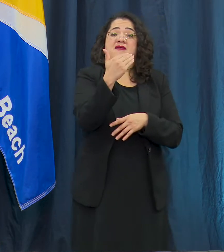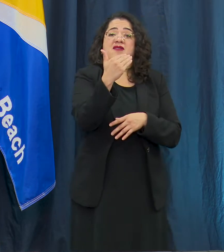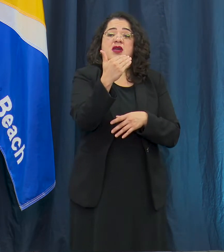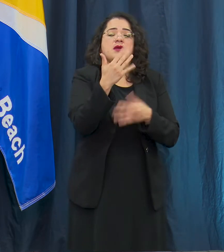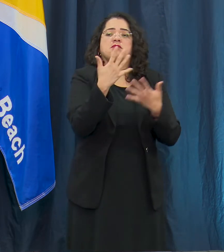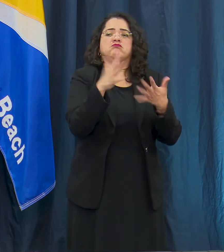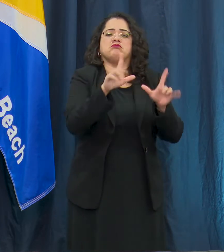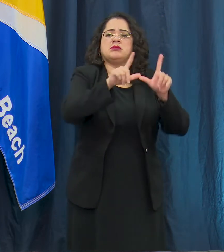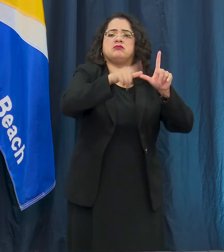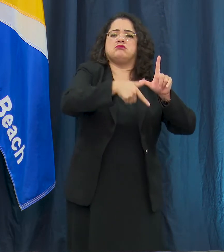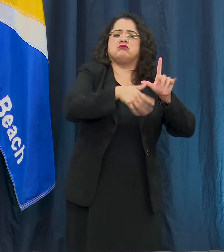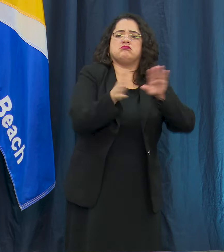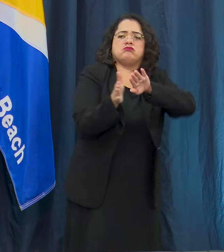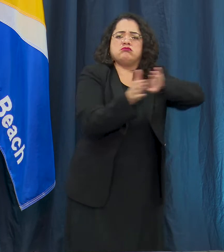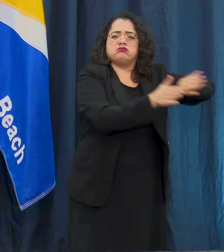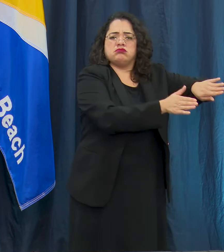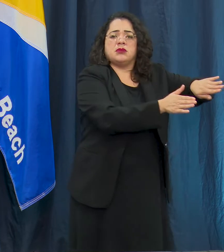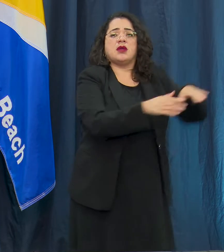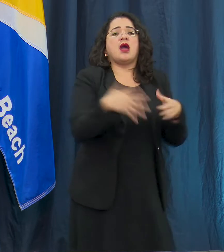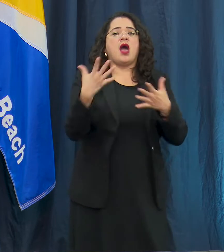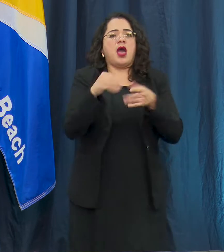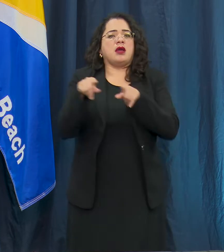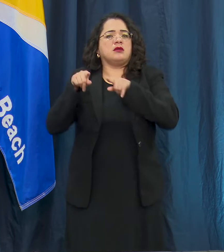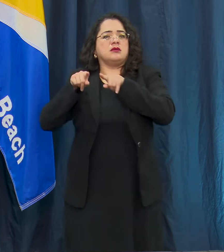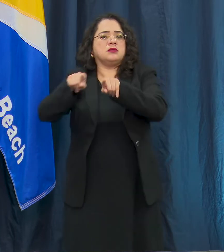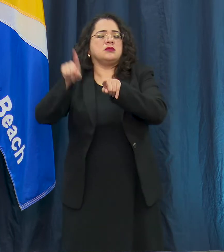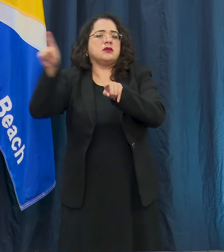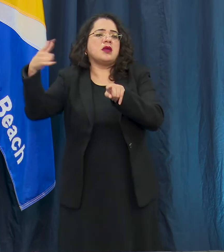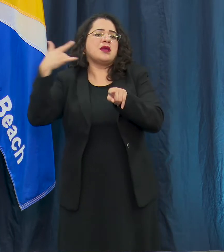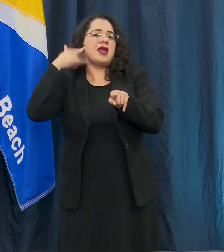with the State of California and most counties and municipalities that have